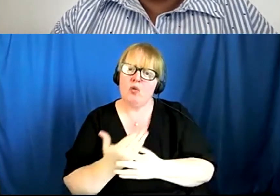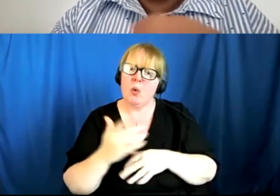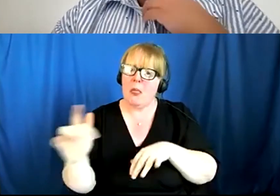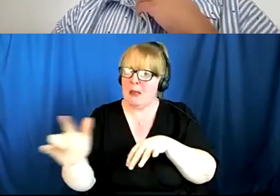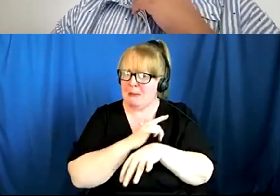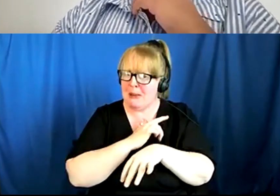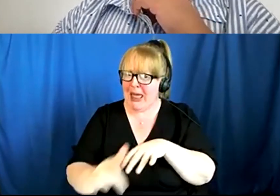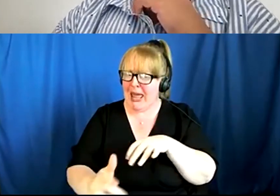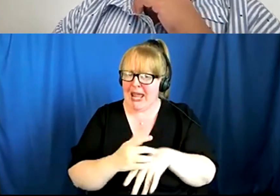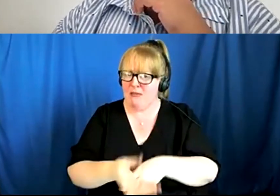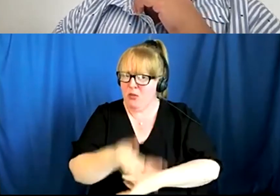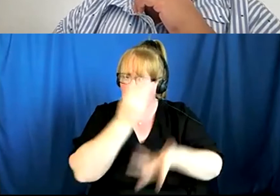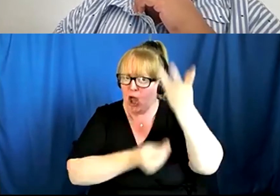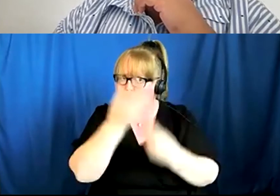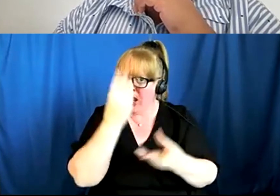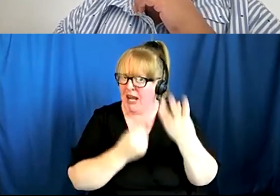And it's, I think, it's like trying to kind of start a little